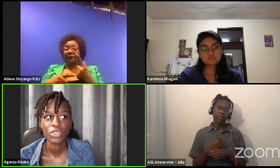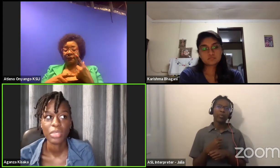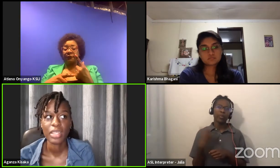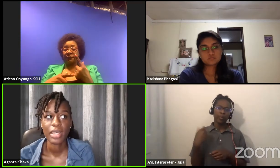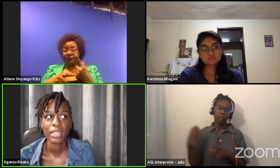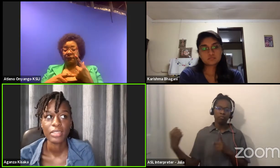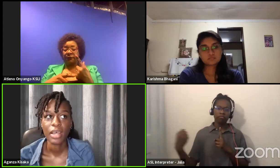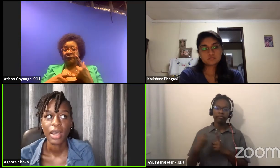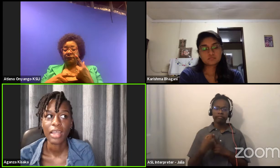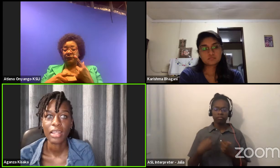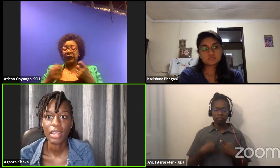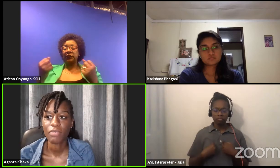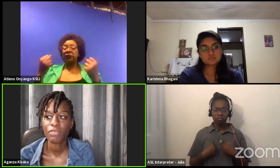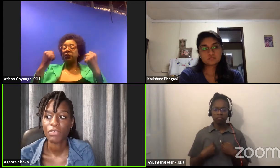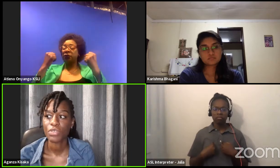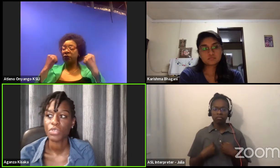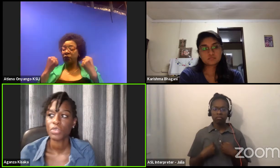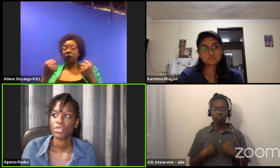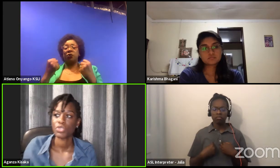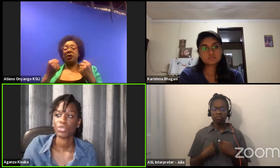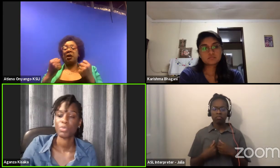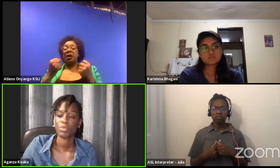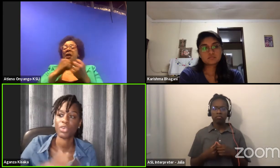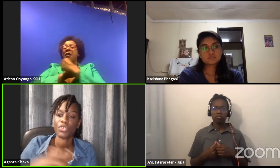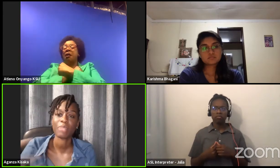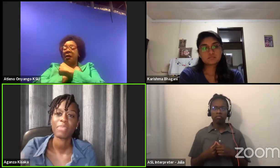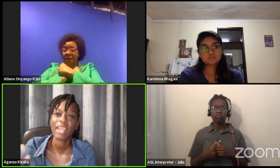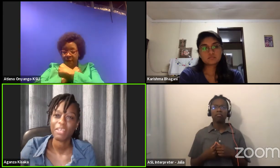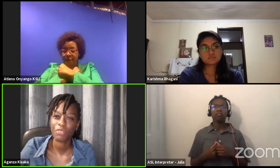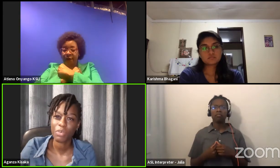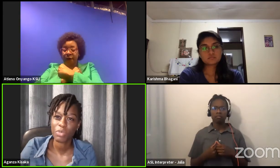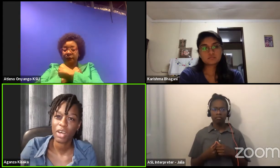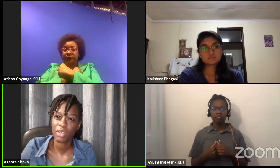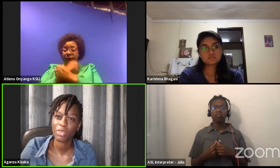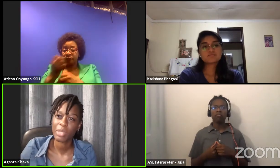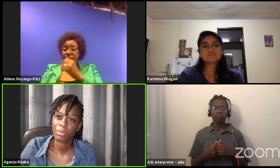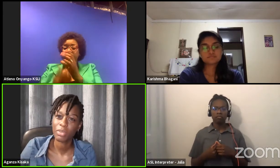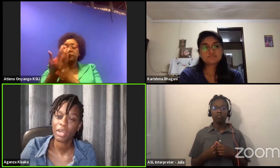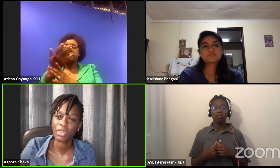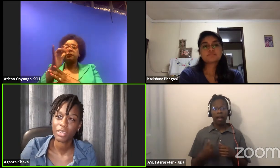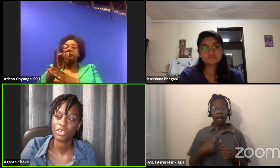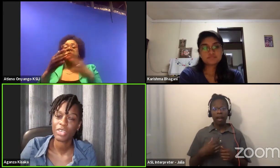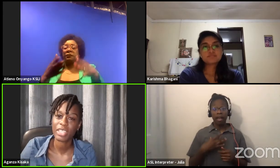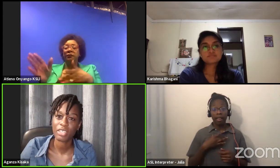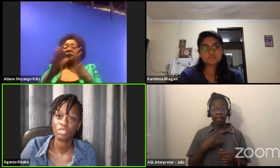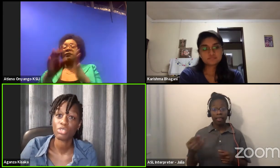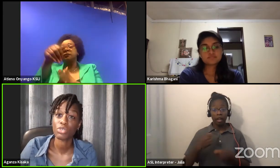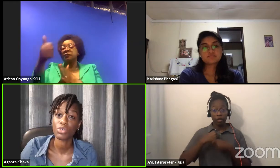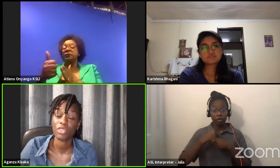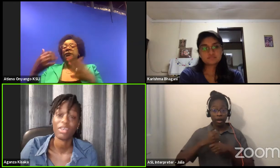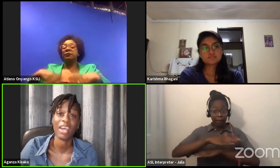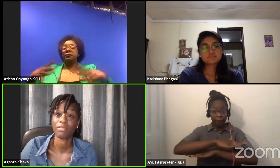to me that I love to create platforms for other people, other greatest to thrive.